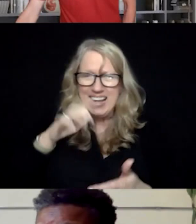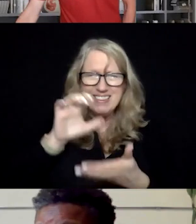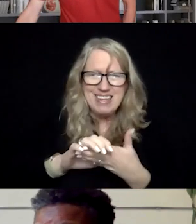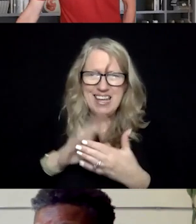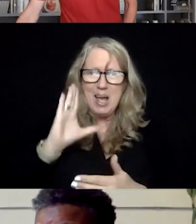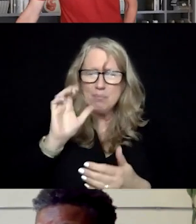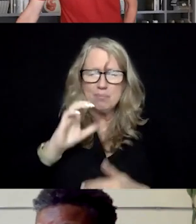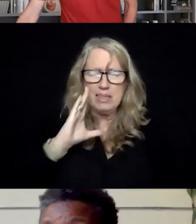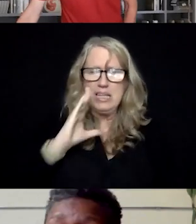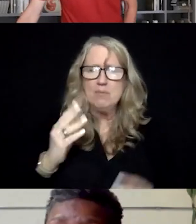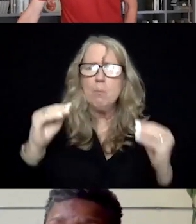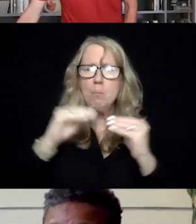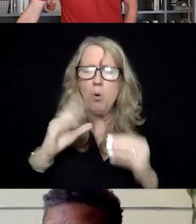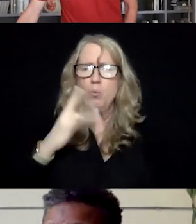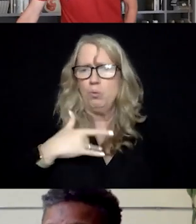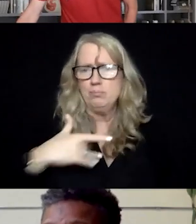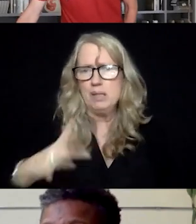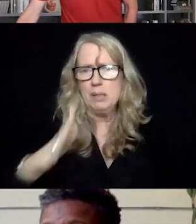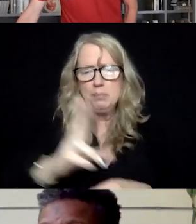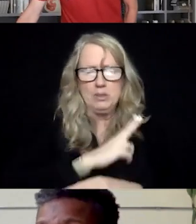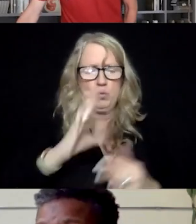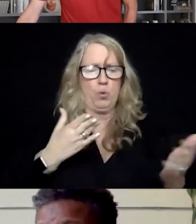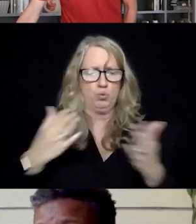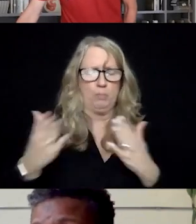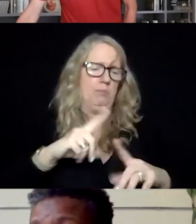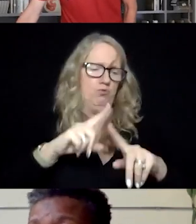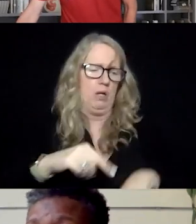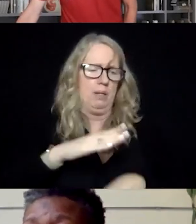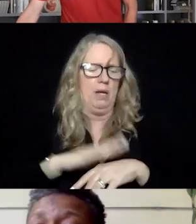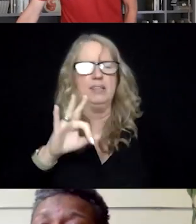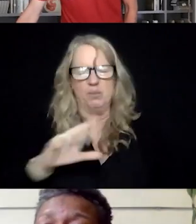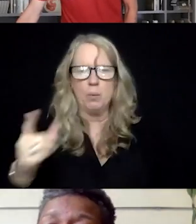WOULD MORE LIKELY USE THOSE SERVICES THAN RELY ON 911. IN